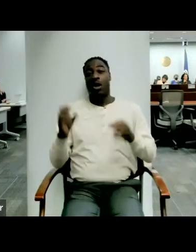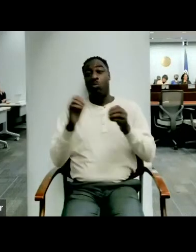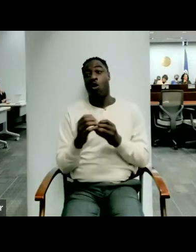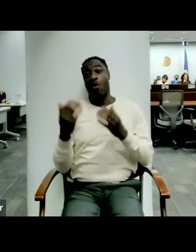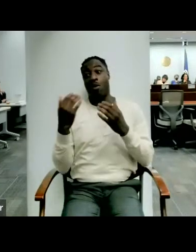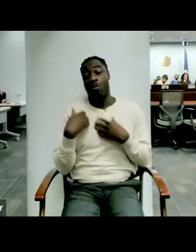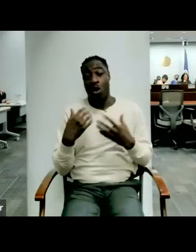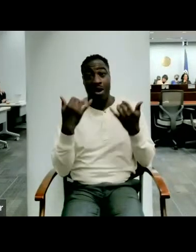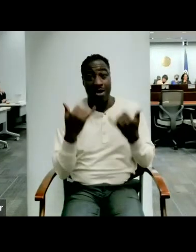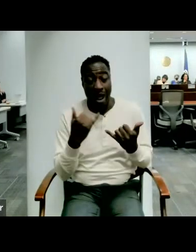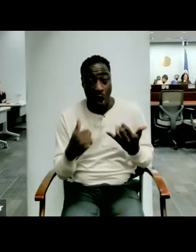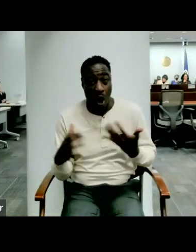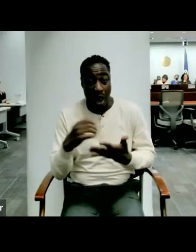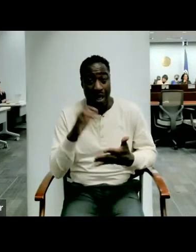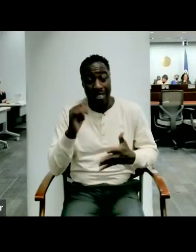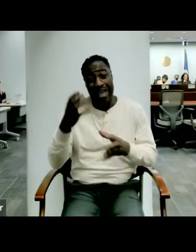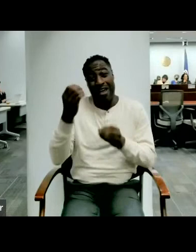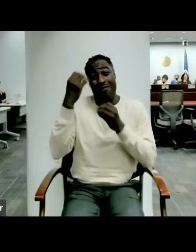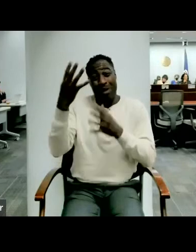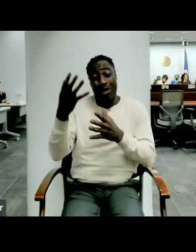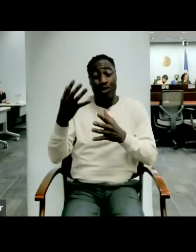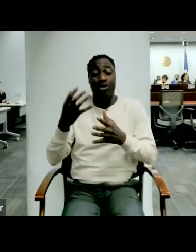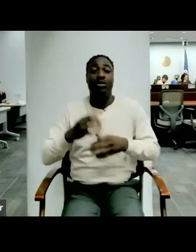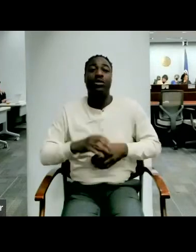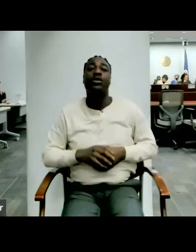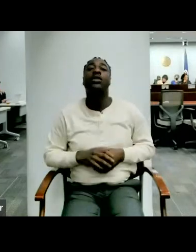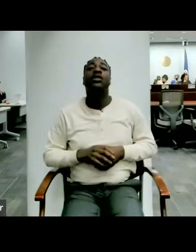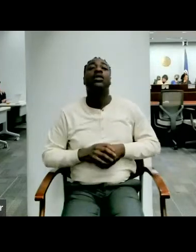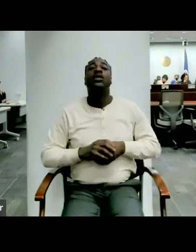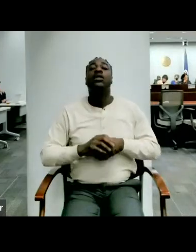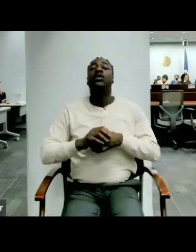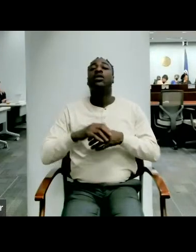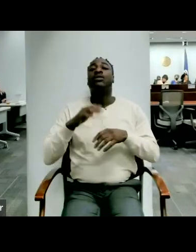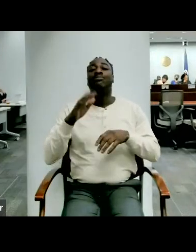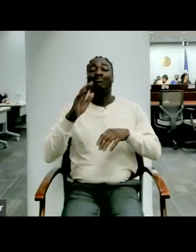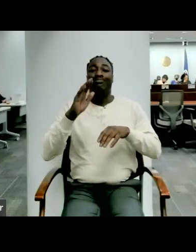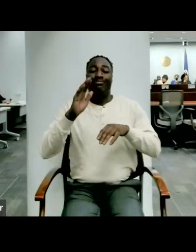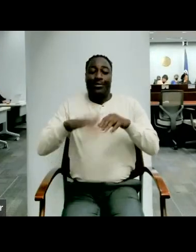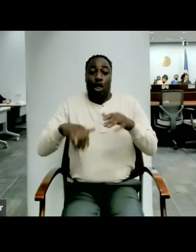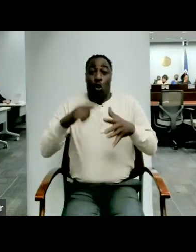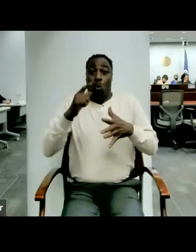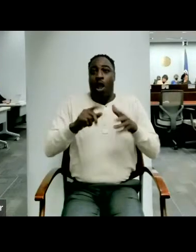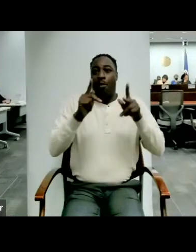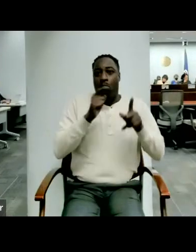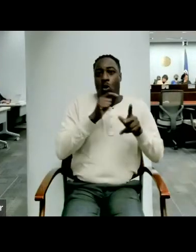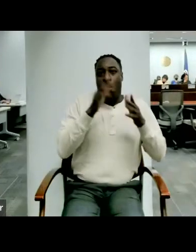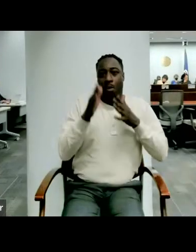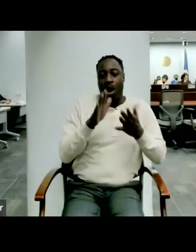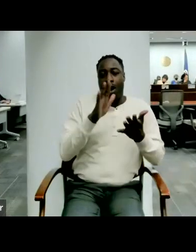with all due respect to the academics that prepared the report than appreciated. Number one. Number 2,